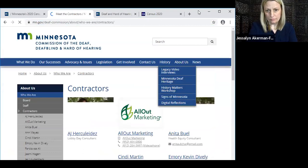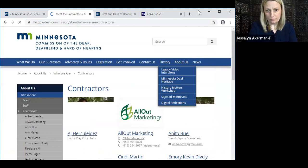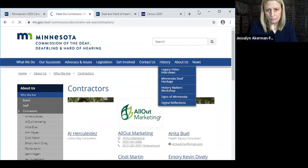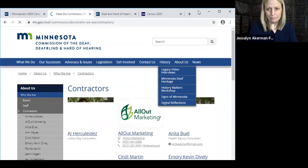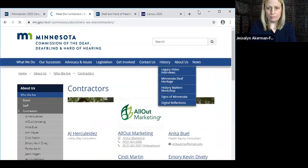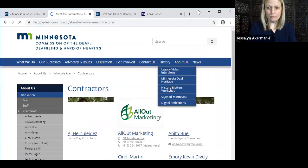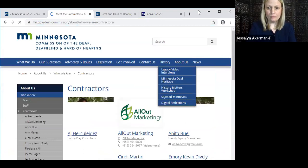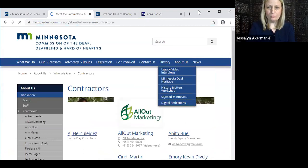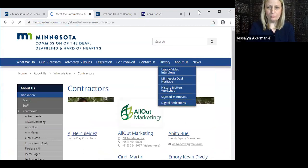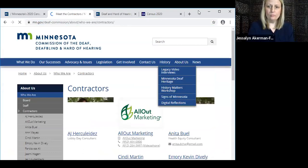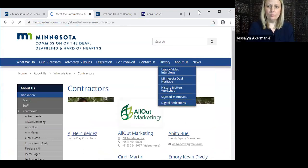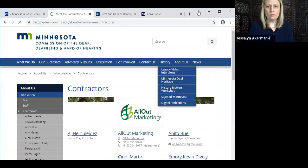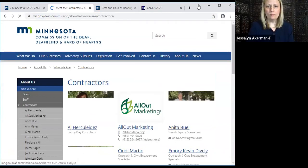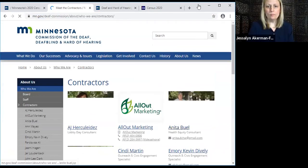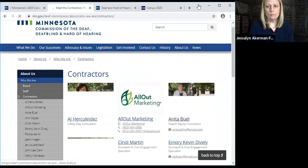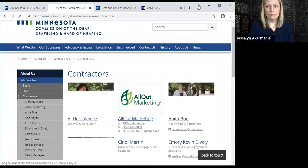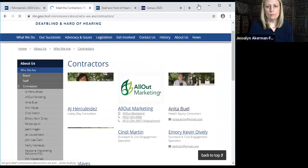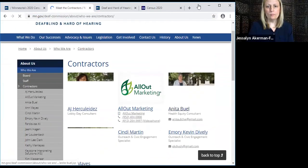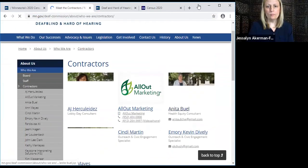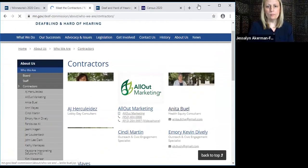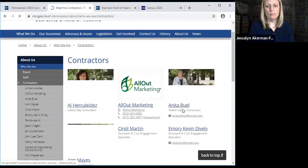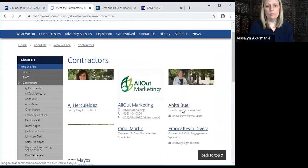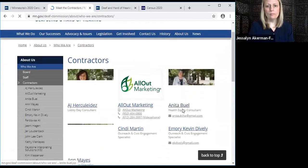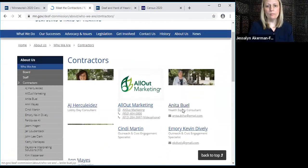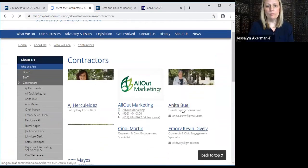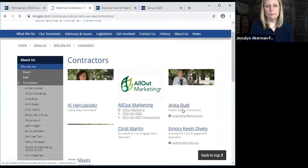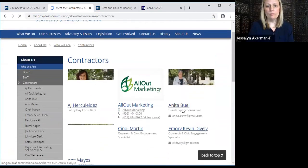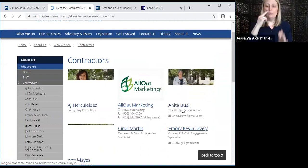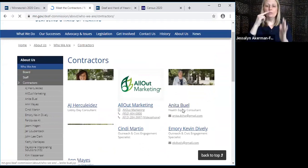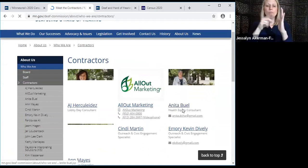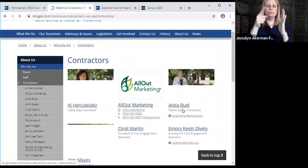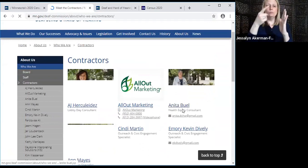information at this area.